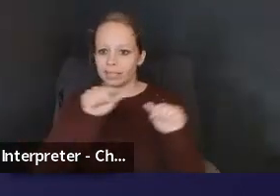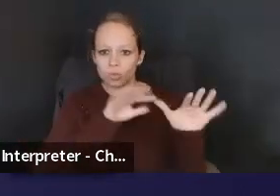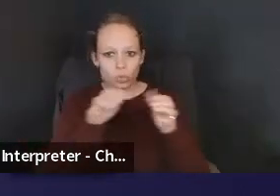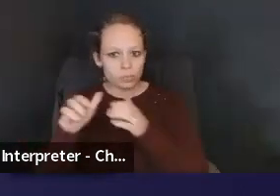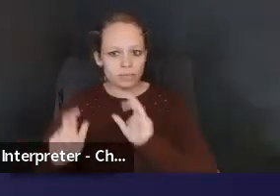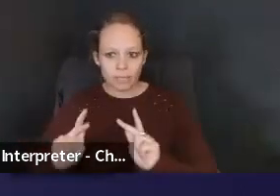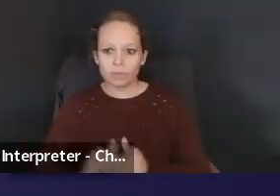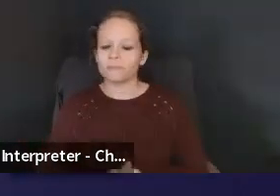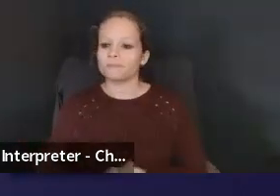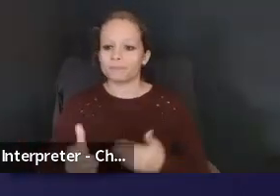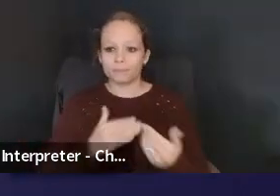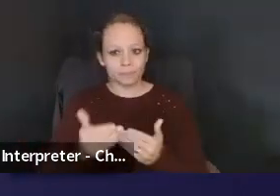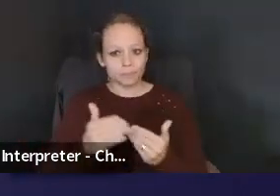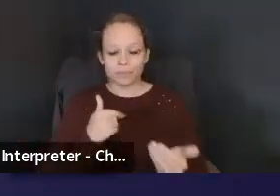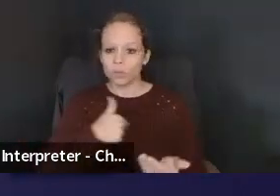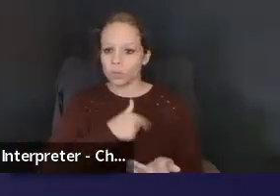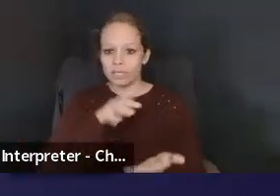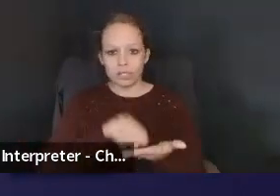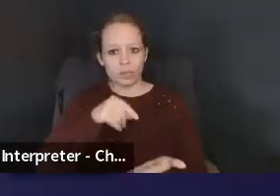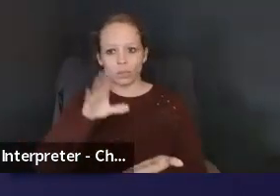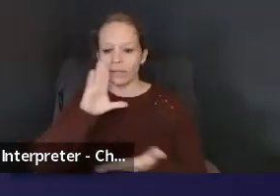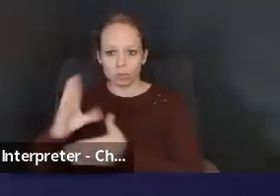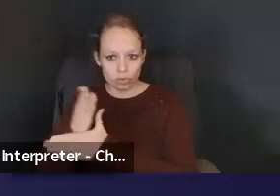to take what we learn and we're going to share it with others. That's the point of funding,